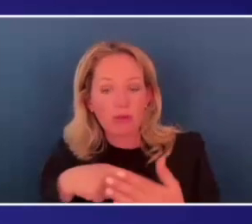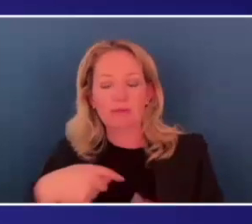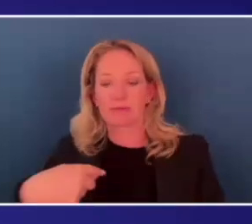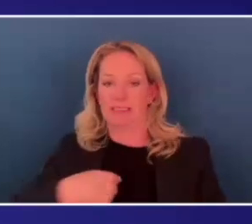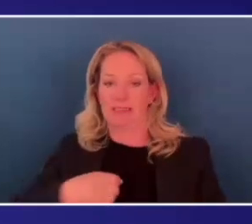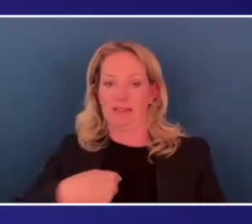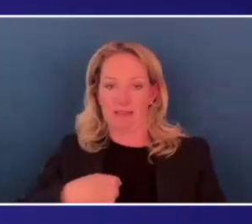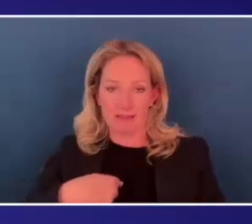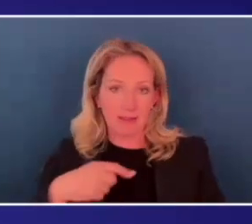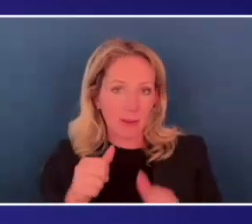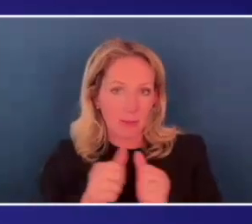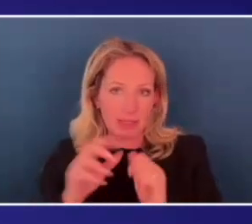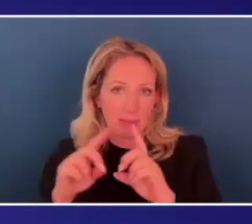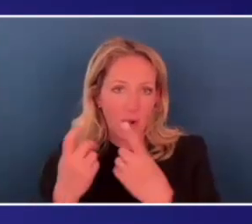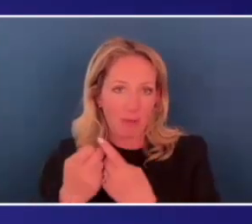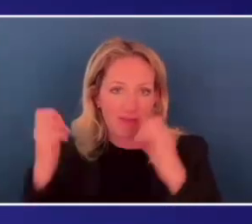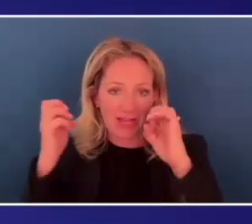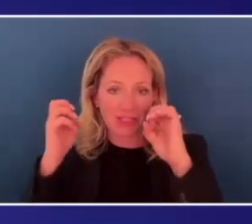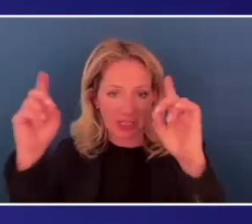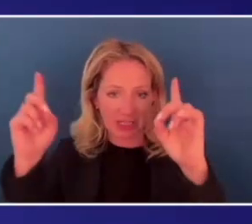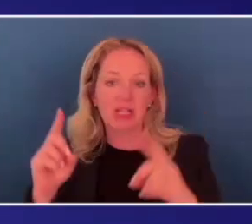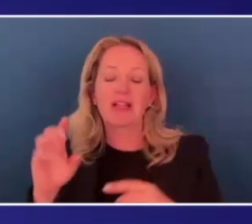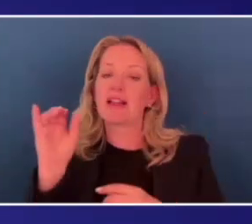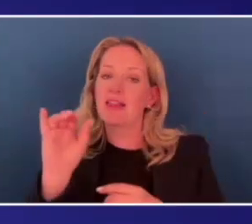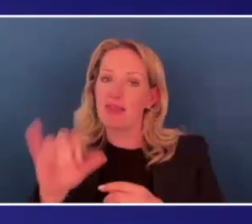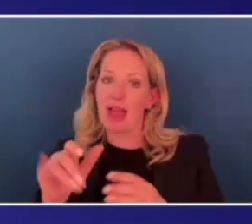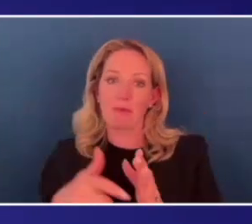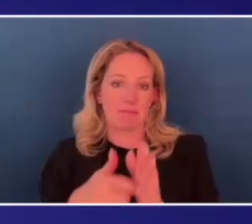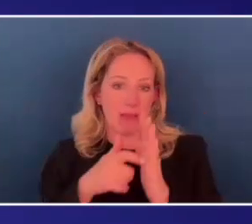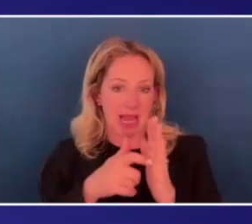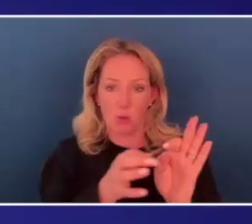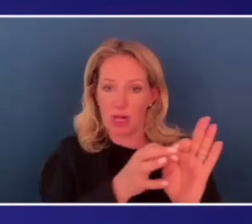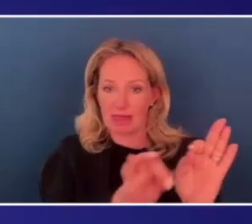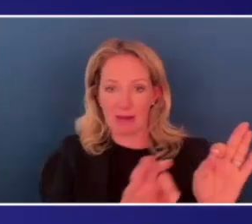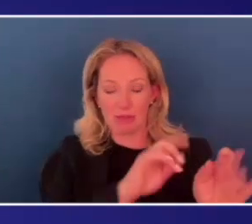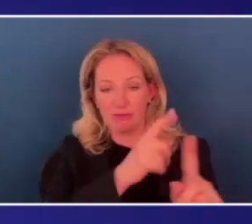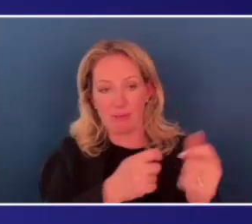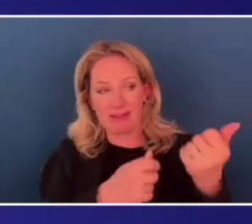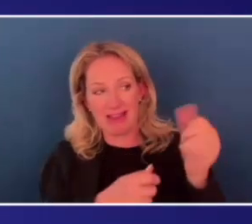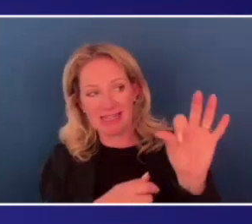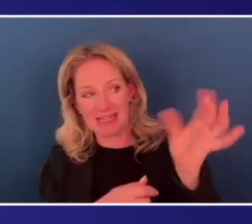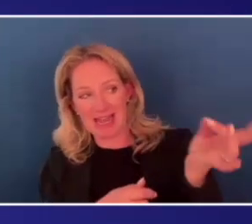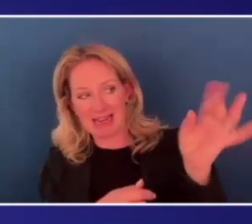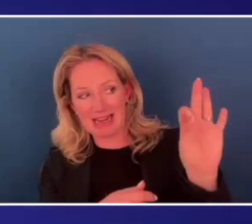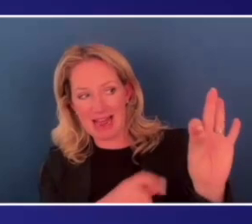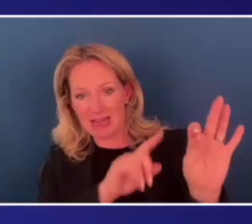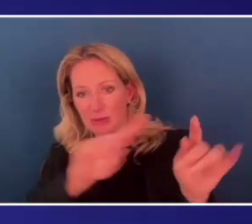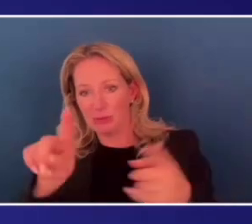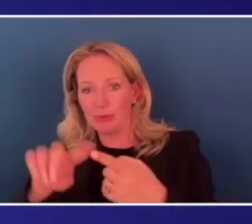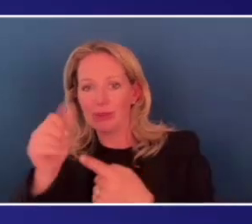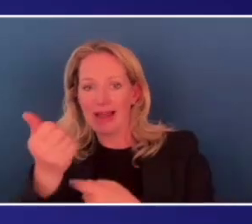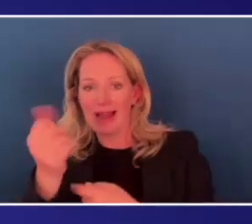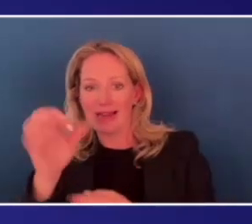And that was mandatory. Language from 1989 to 1996. When it was rewritten and just sub part in.